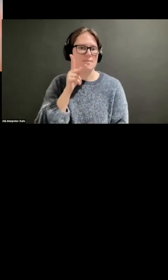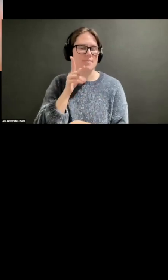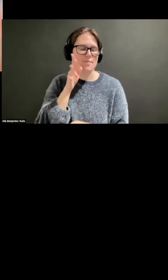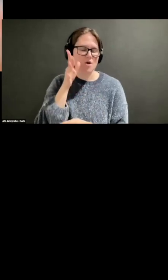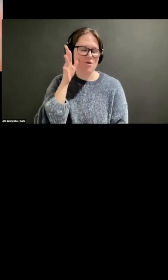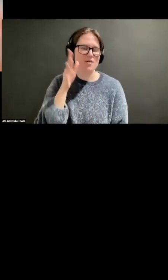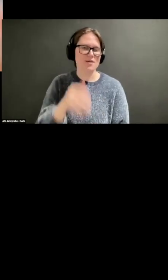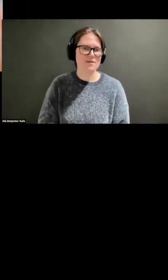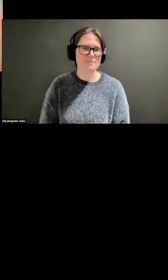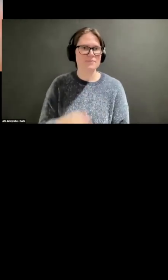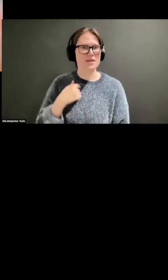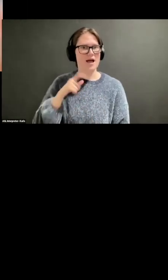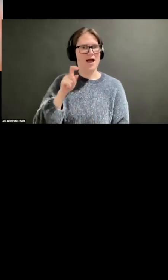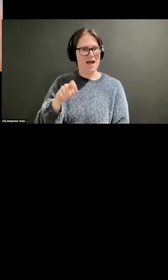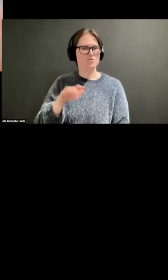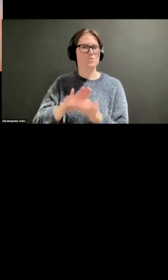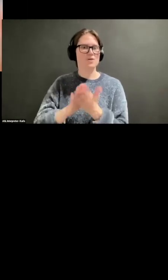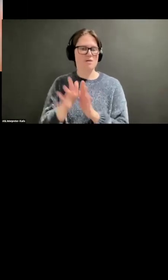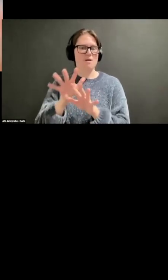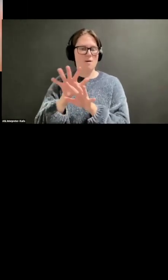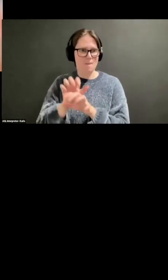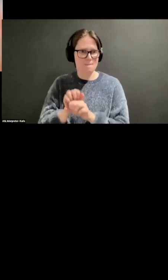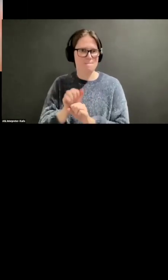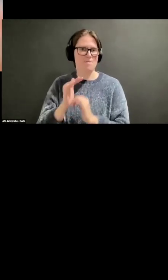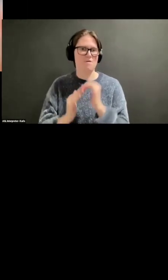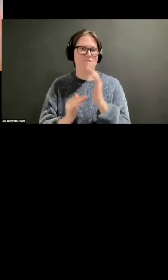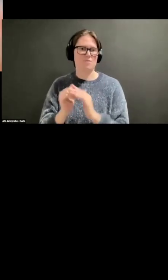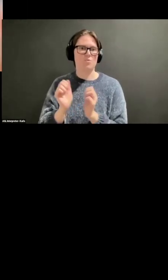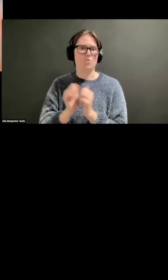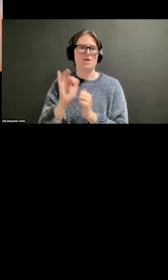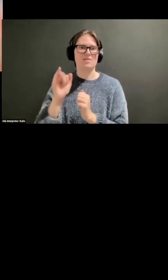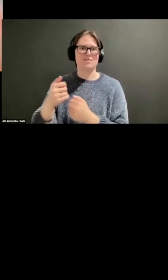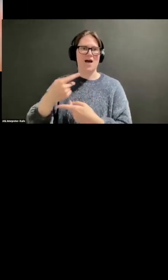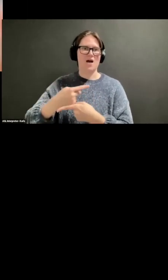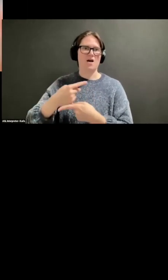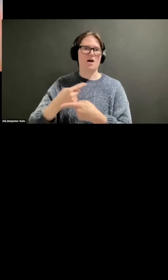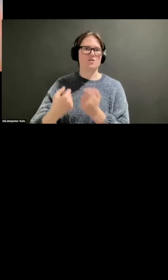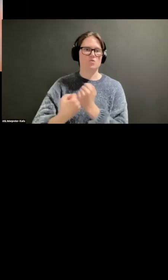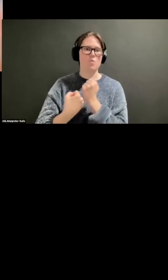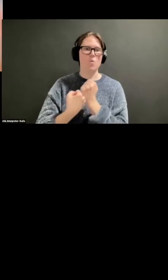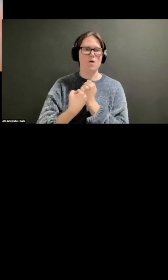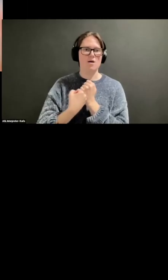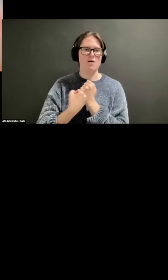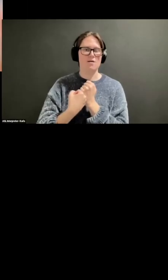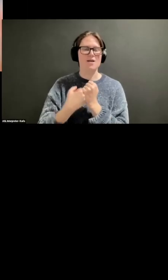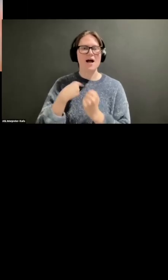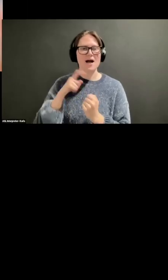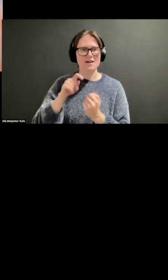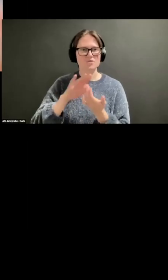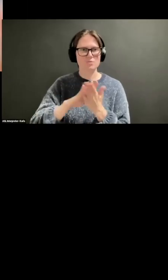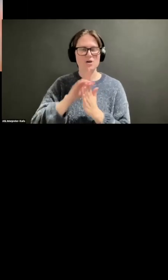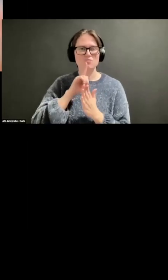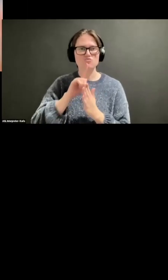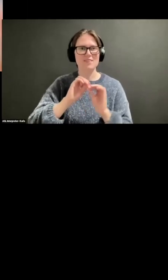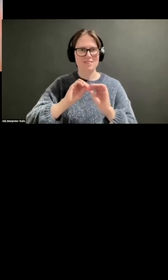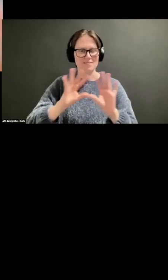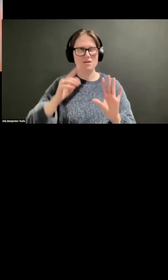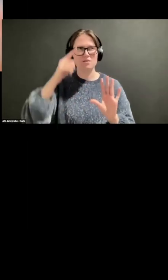with that. I needed to be really clear about what it looks like to build a village, how to sustain